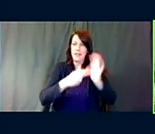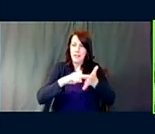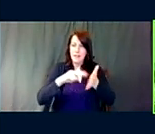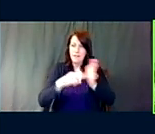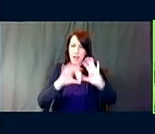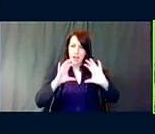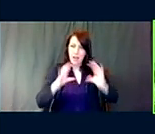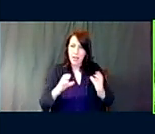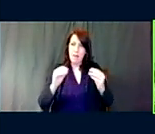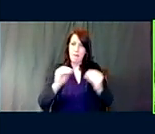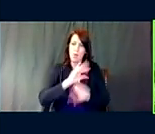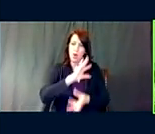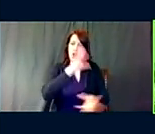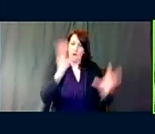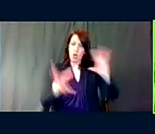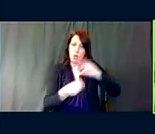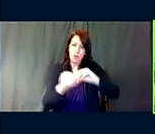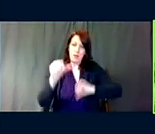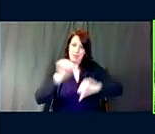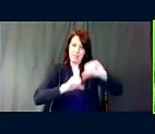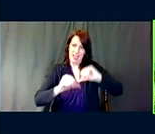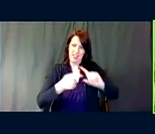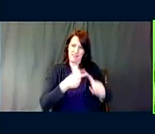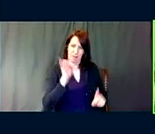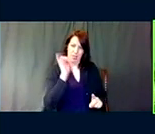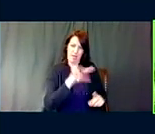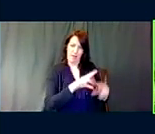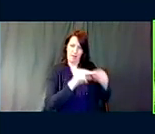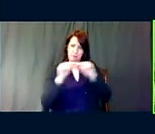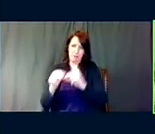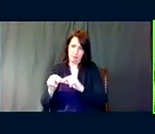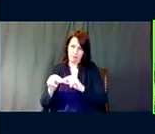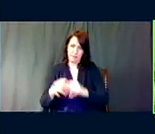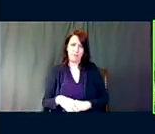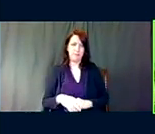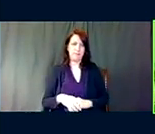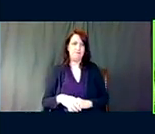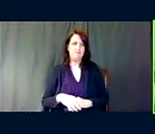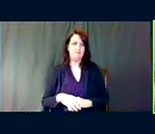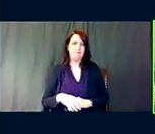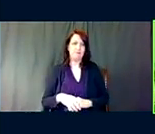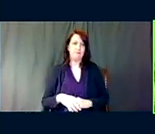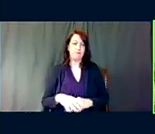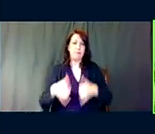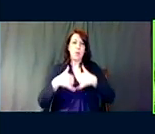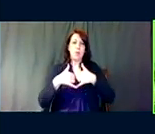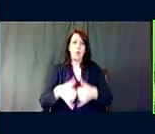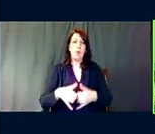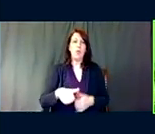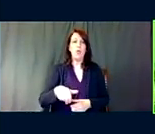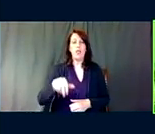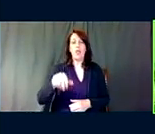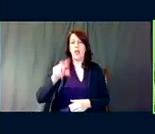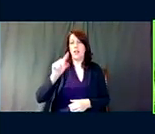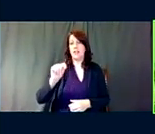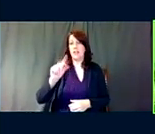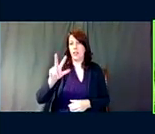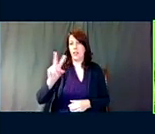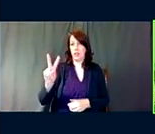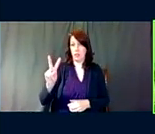HOW THEY ARE DEFINED AND BUILD A MORE CUMULATIVE SCIENCE AS A RESULT.